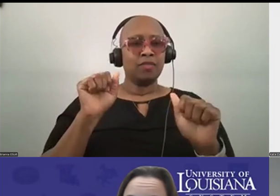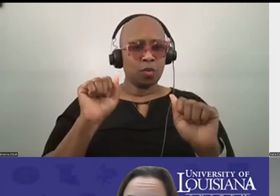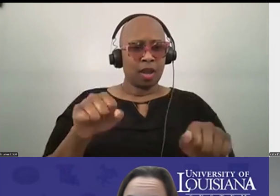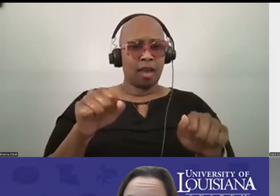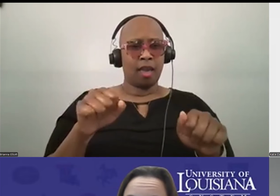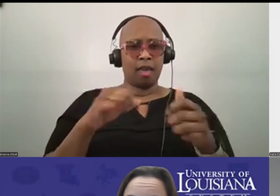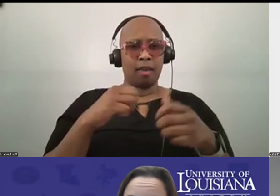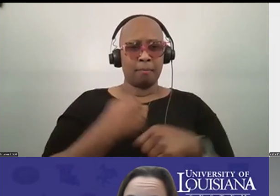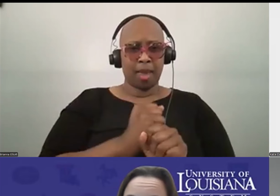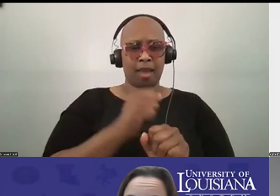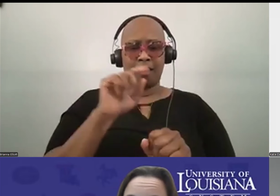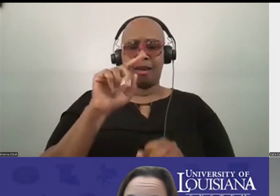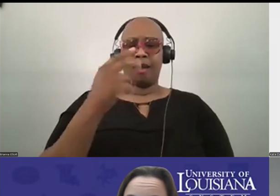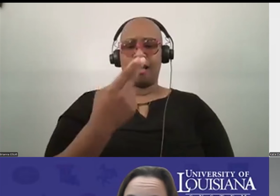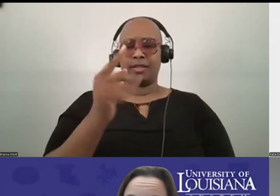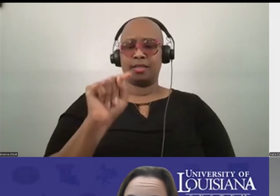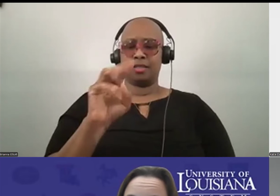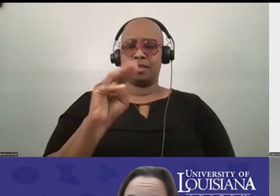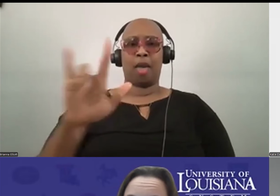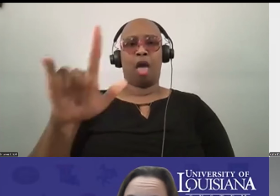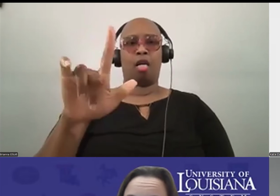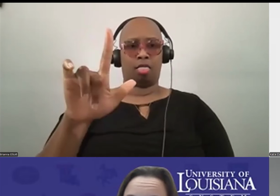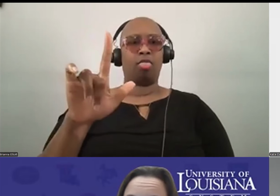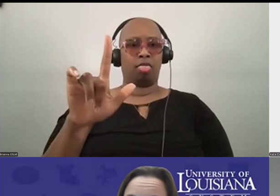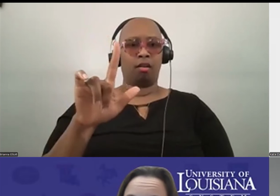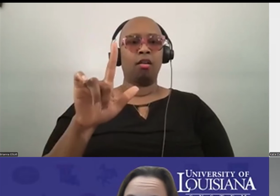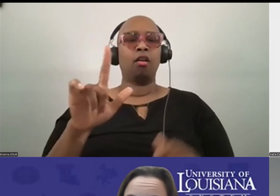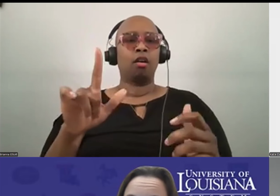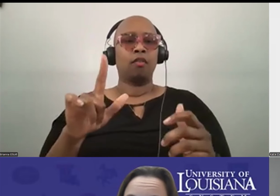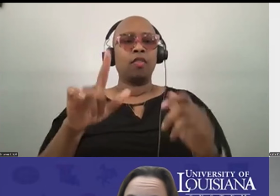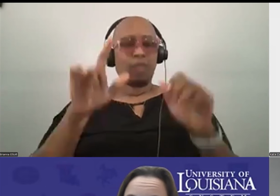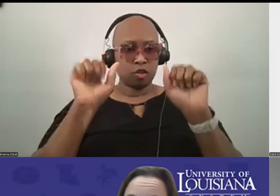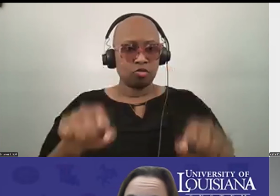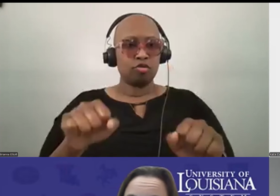that you could use with a keyboard that would have some sort of descriptor as you went through that